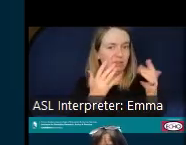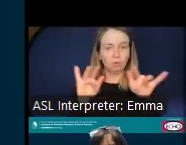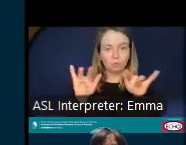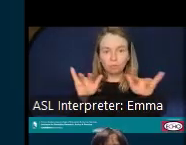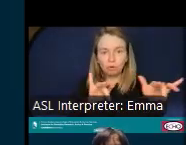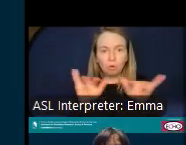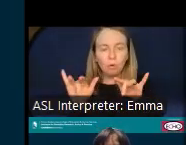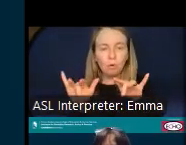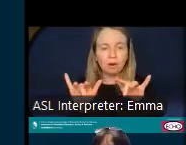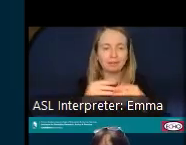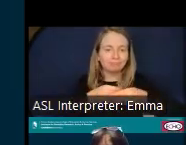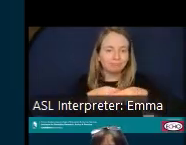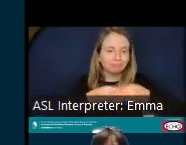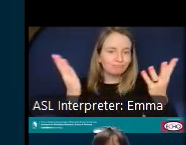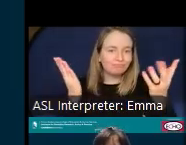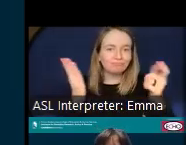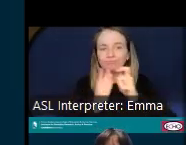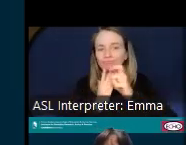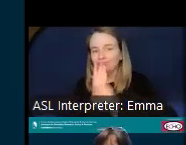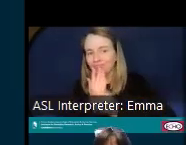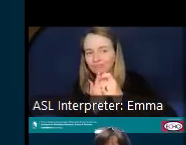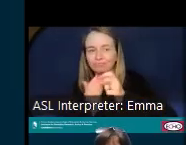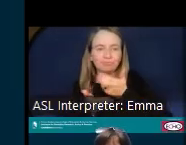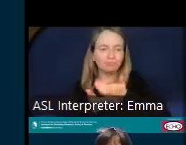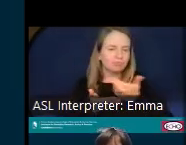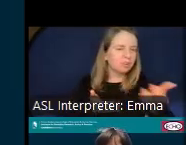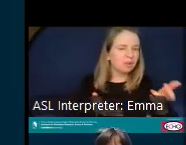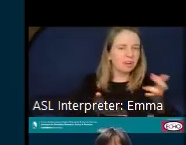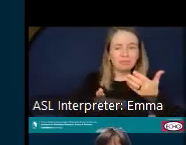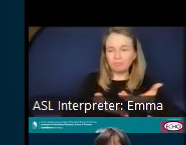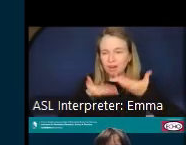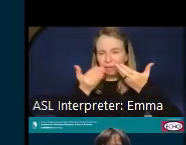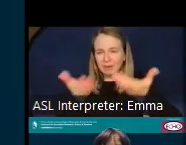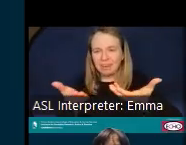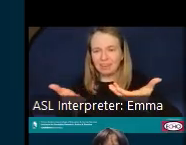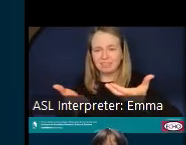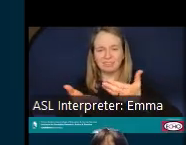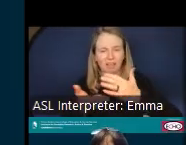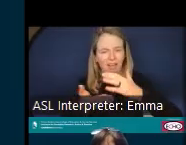handouts, resources, all the recommendations that you are